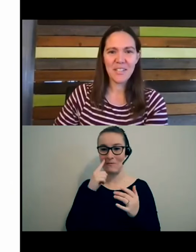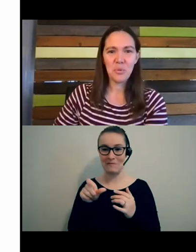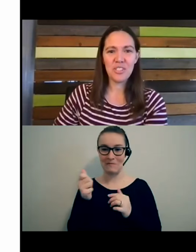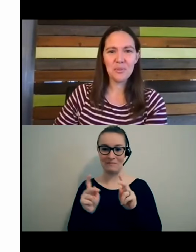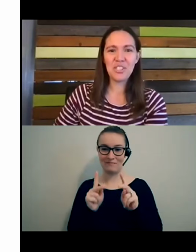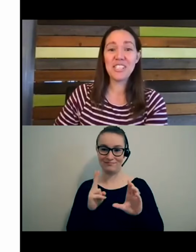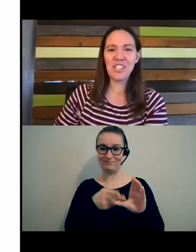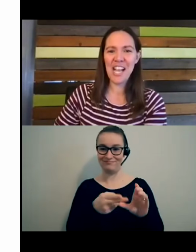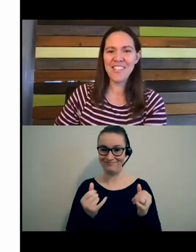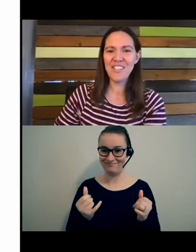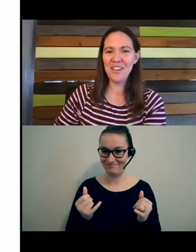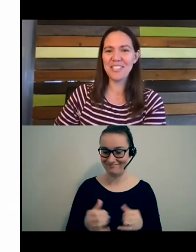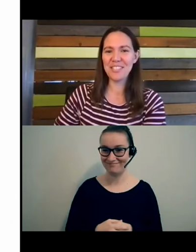Which is a challenge in and of itself,